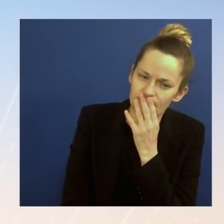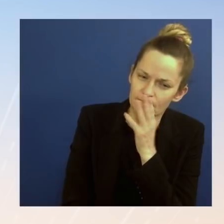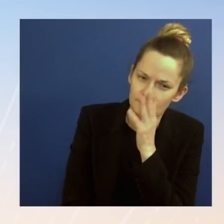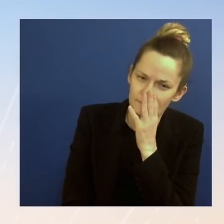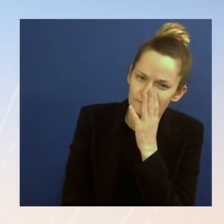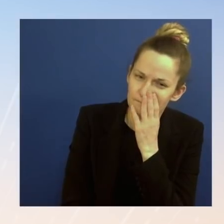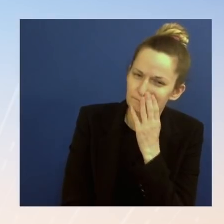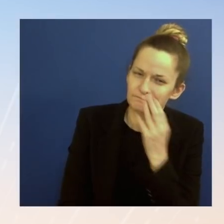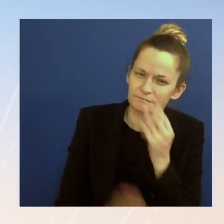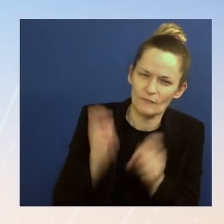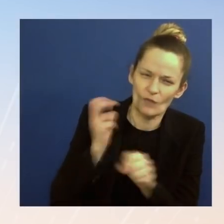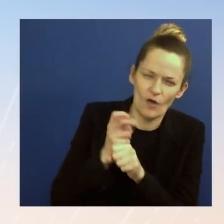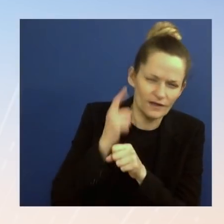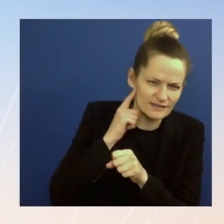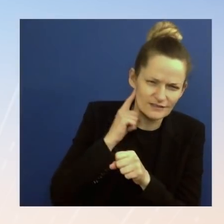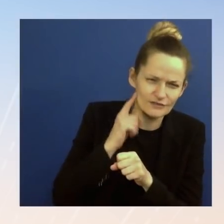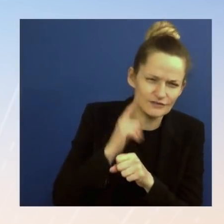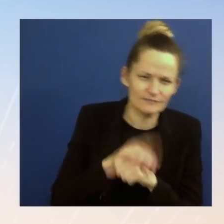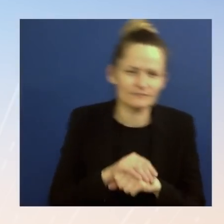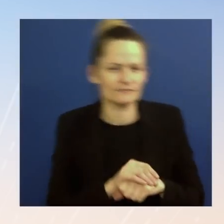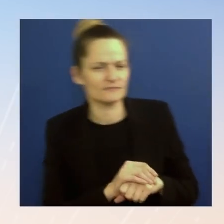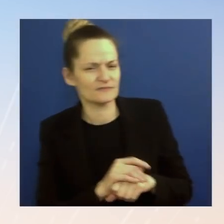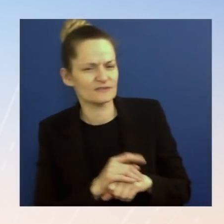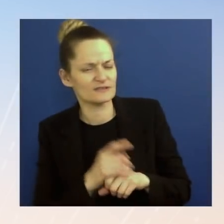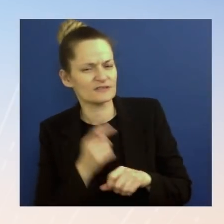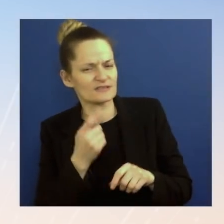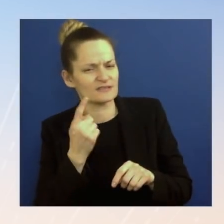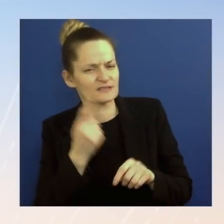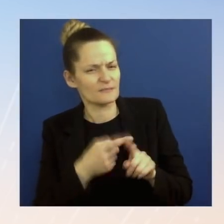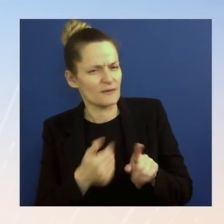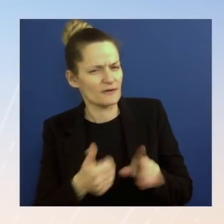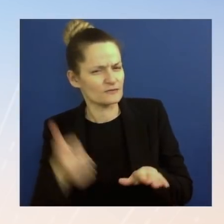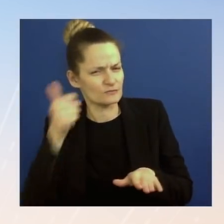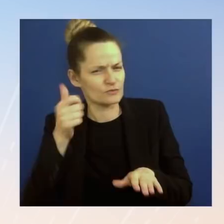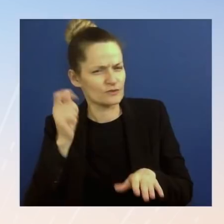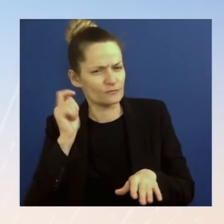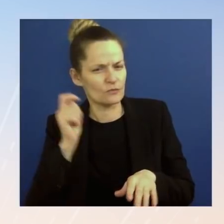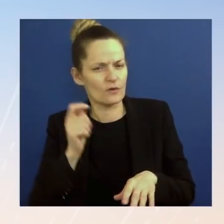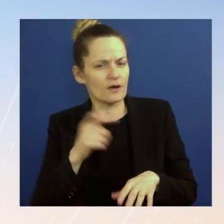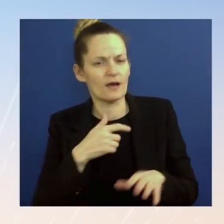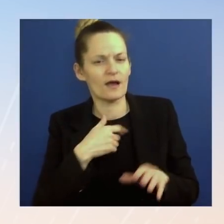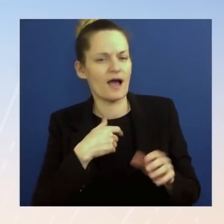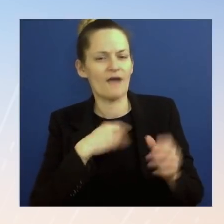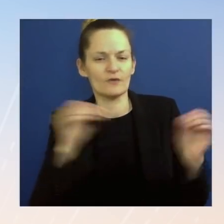at this point in time. Go ahead. >> The Press: Hi, Jen. For the second time in two weeks, a group of hundreds of Haitian migrants